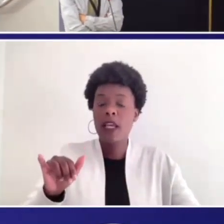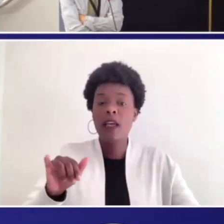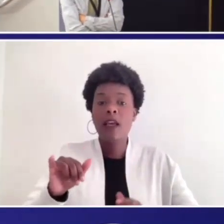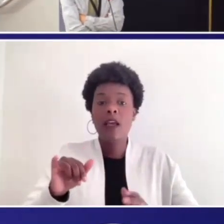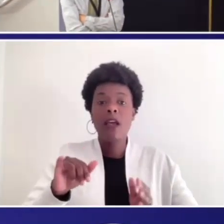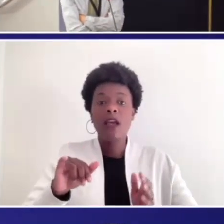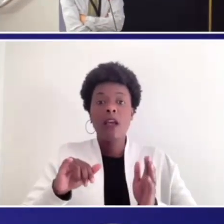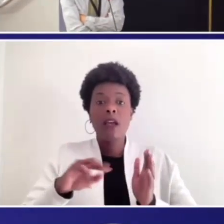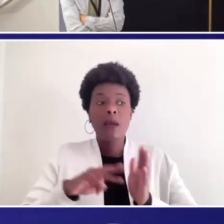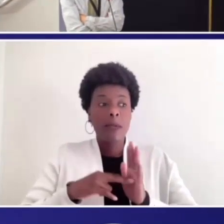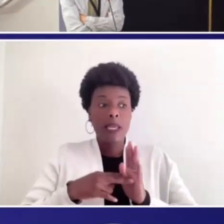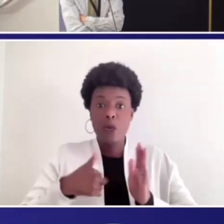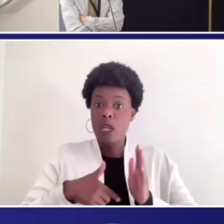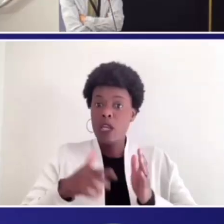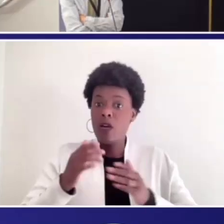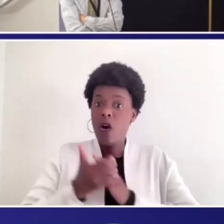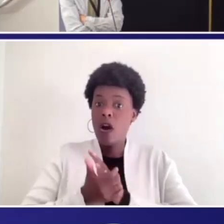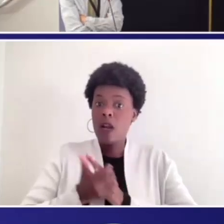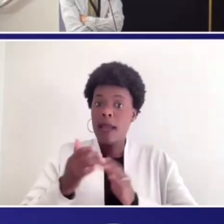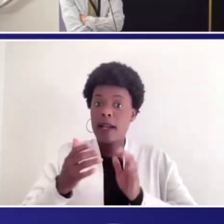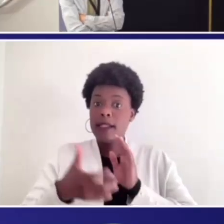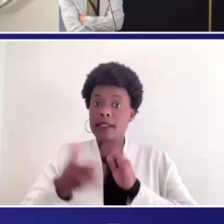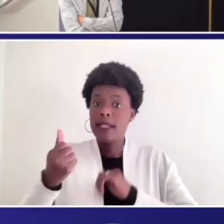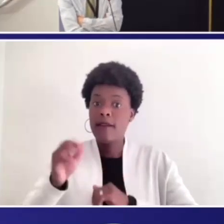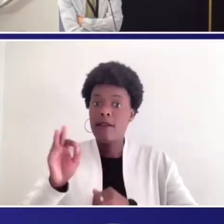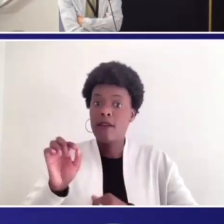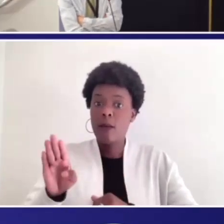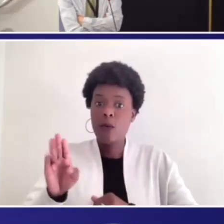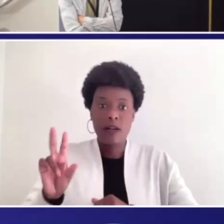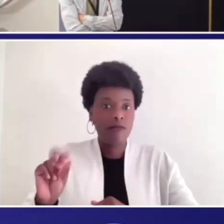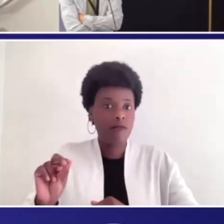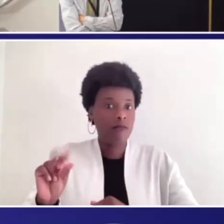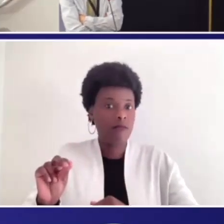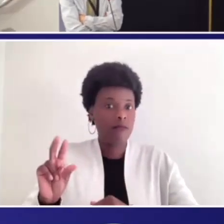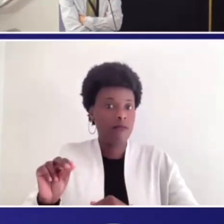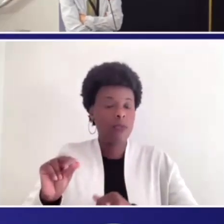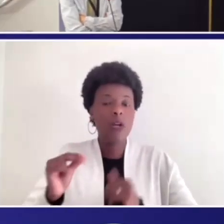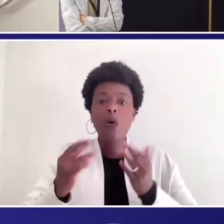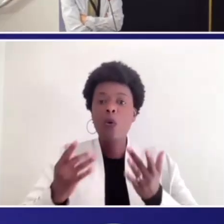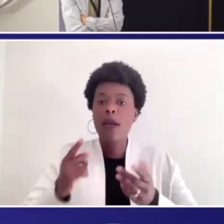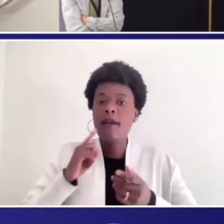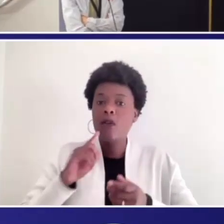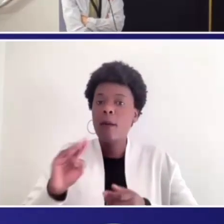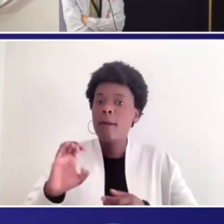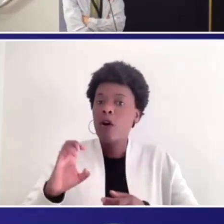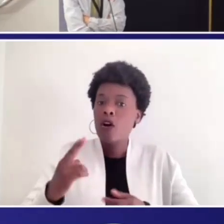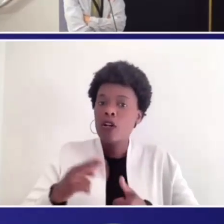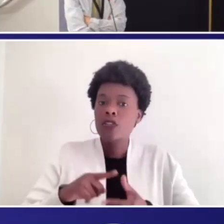not automatically take for February. We would wait until March or April, whenever the next due date is before --